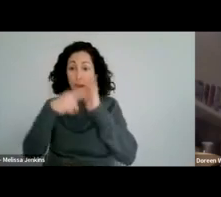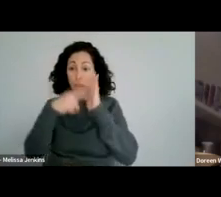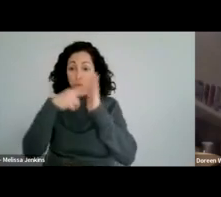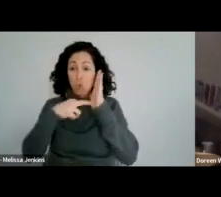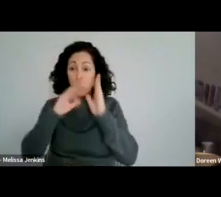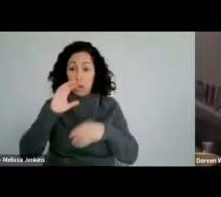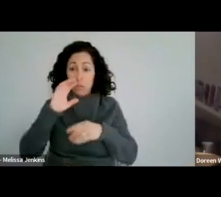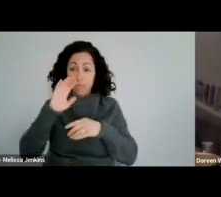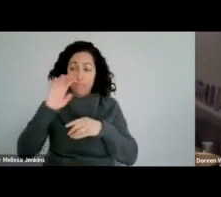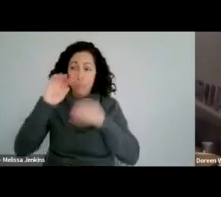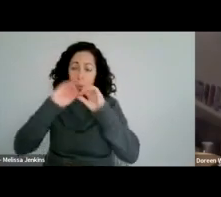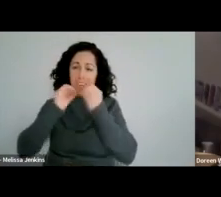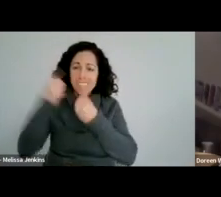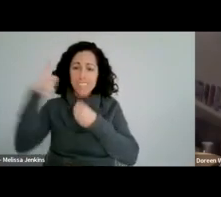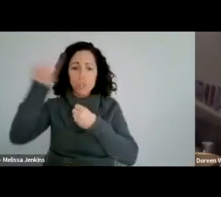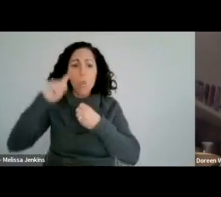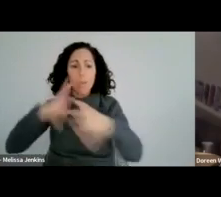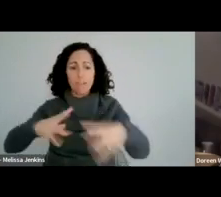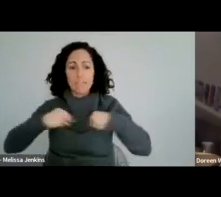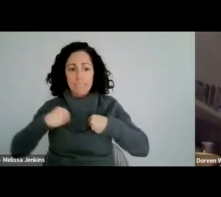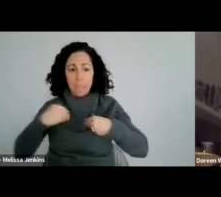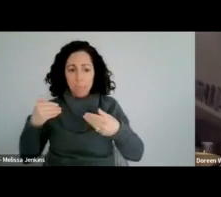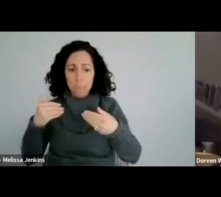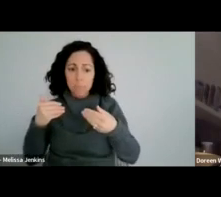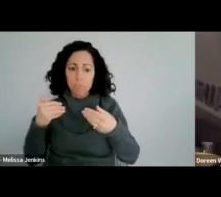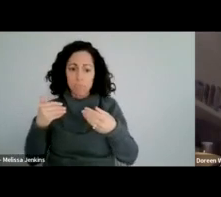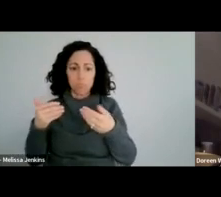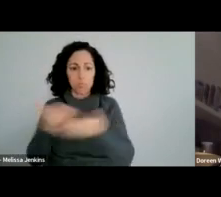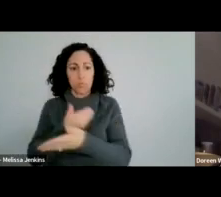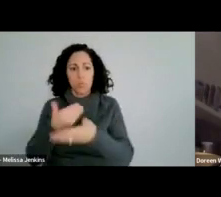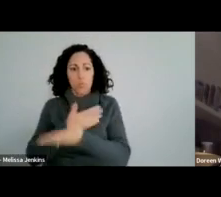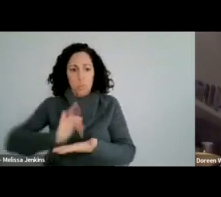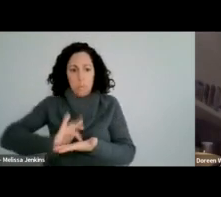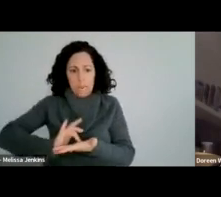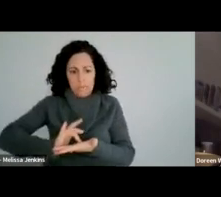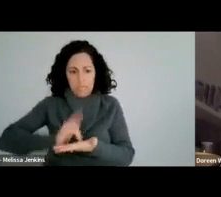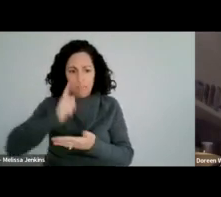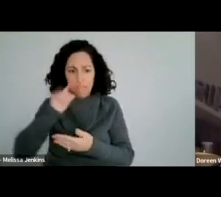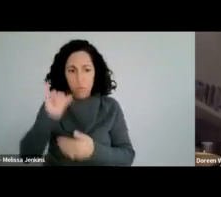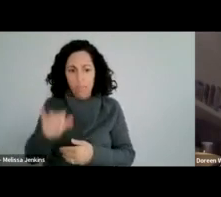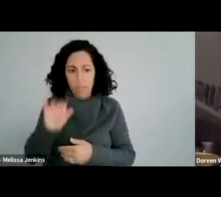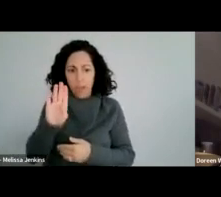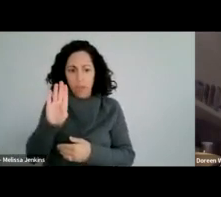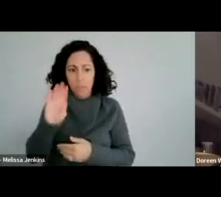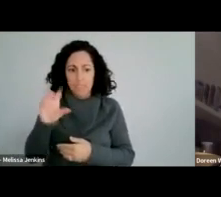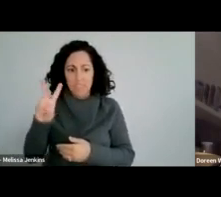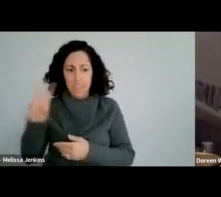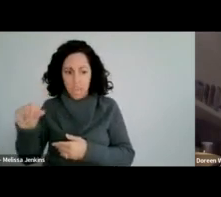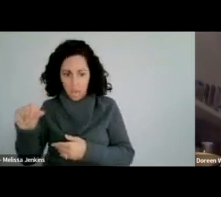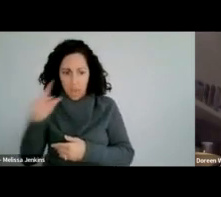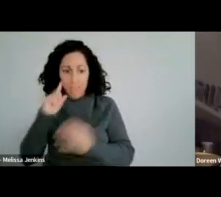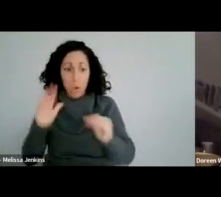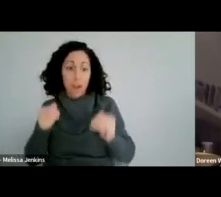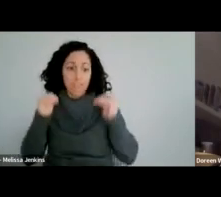We saw the participants respond on endpoints or measures that are related to their baseline disease stage,